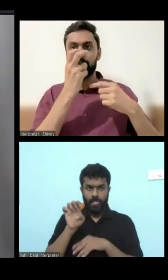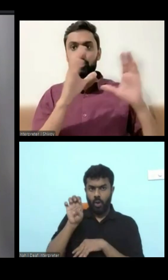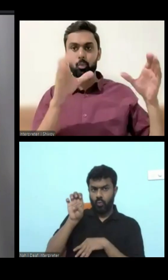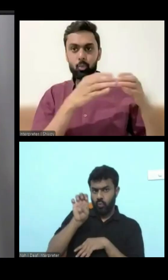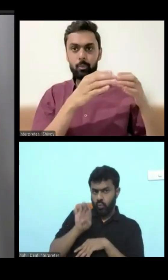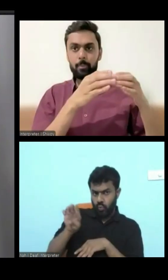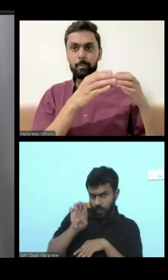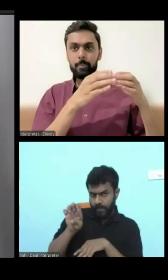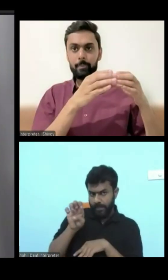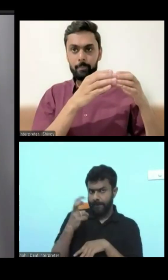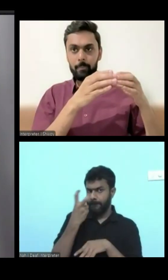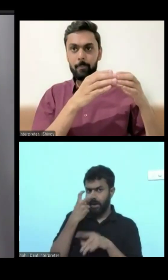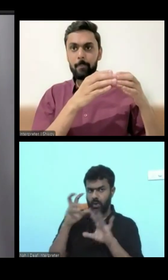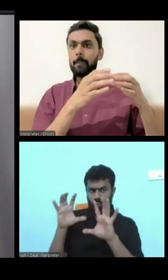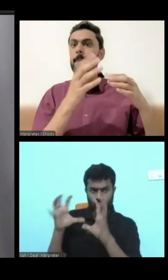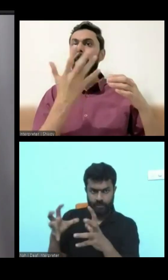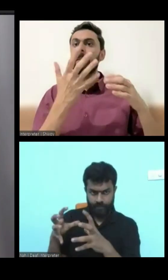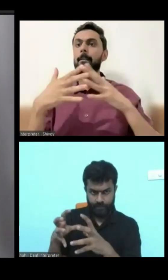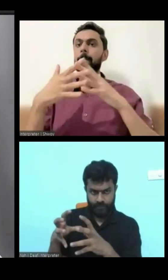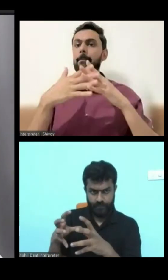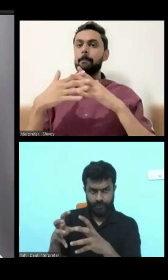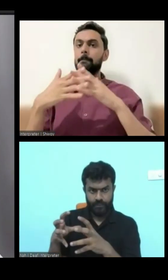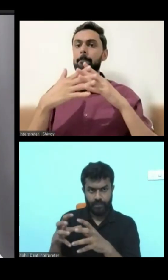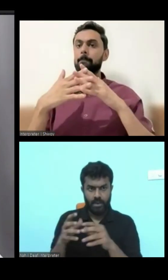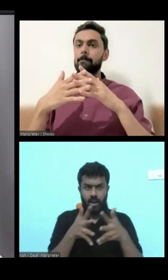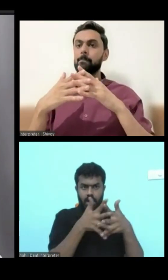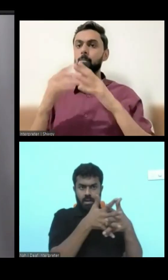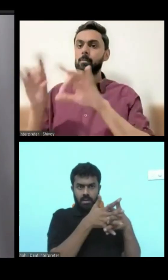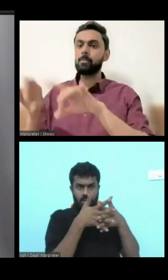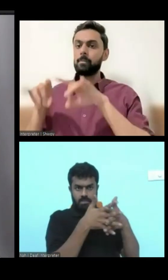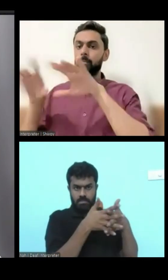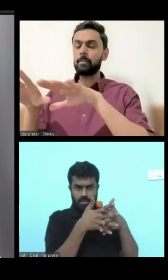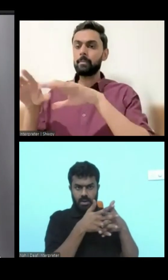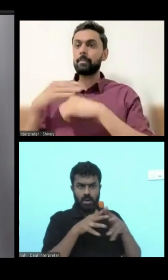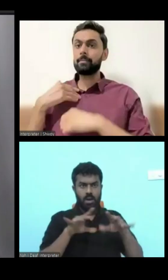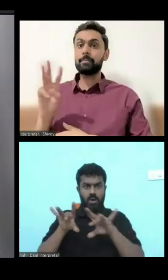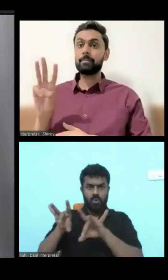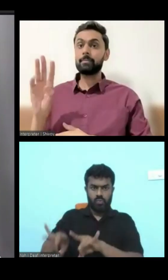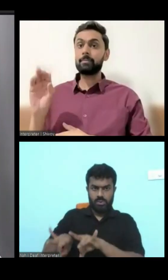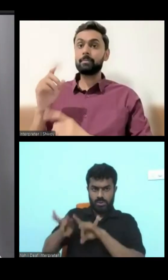impaired in America and Australia, and with of course 30 years of experience that I have had in